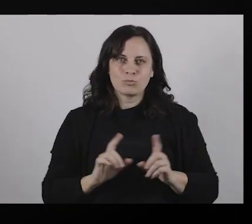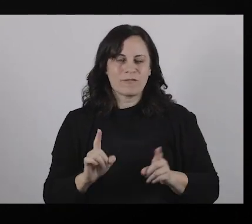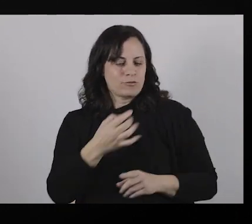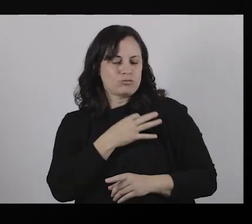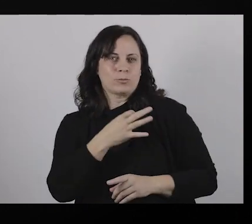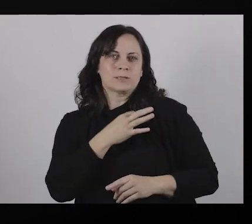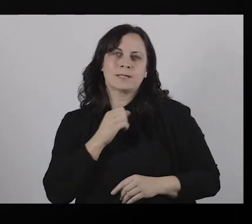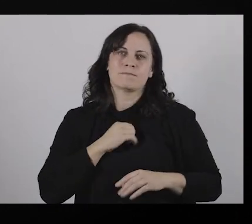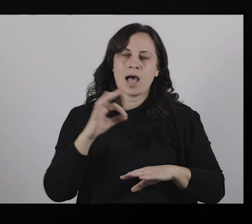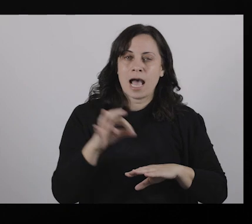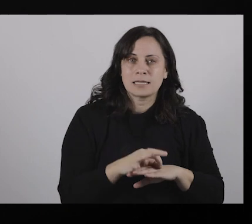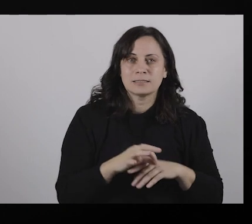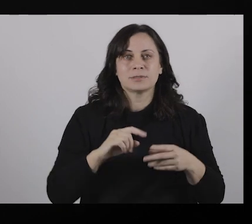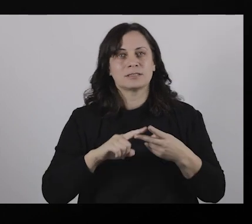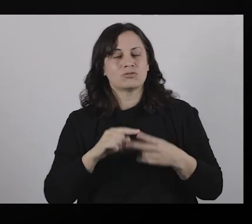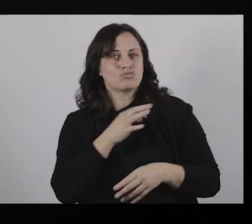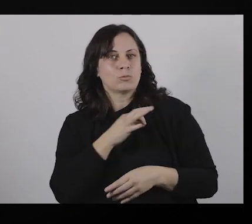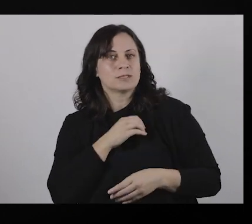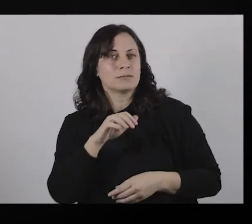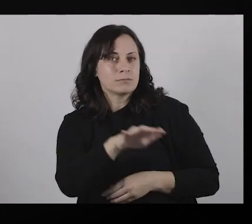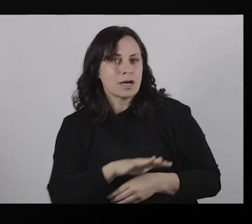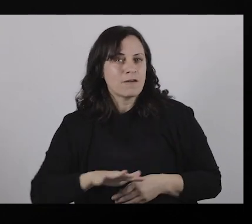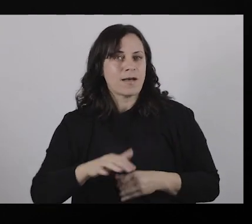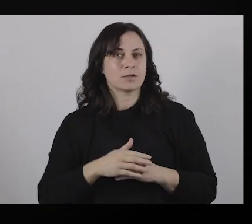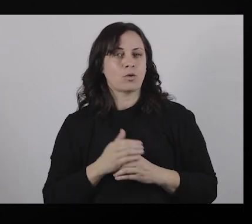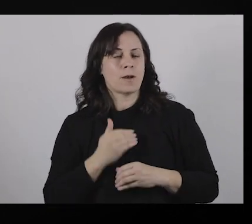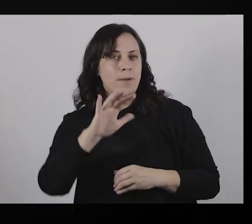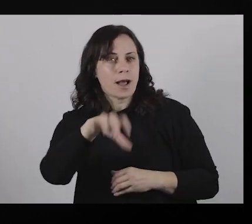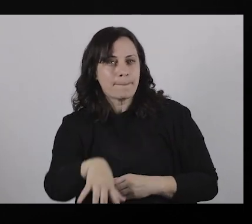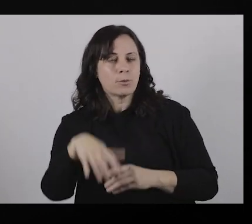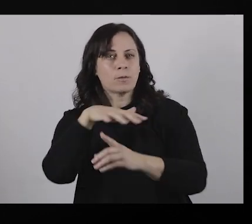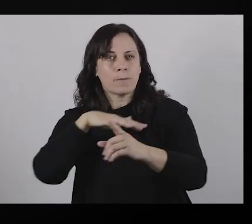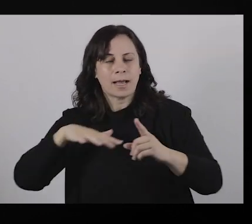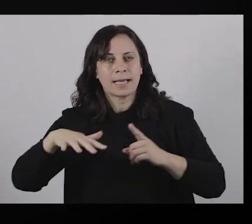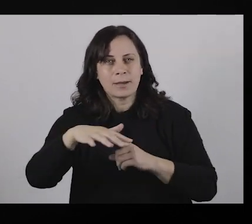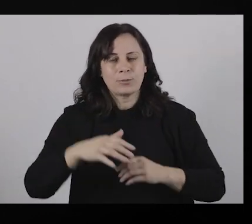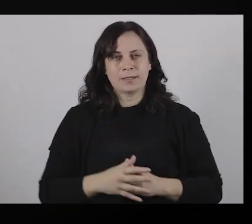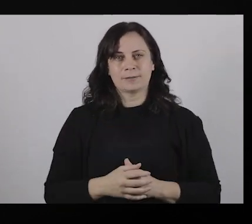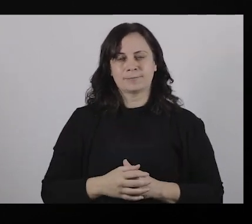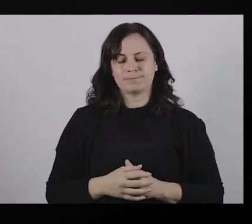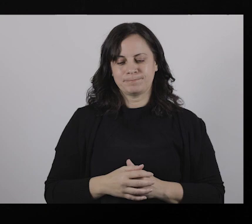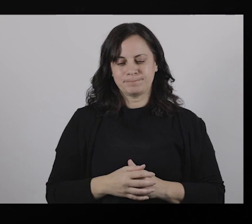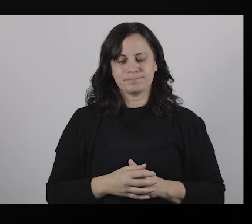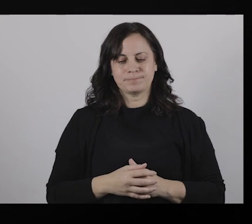on behalf of my husband... our whānau, our hapū... and our iwi.